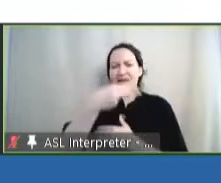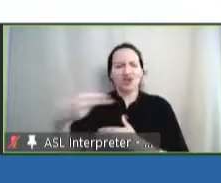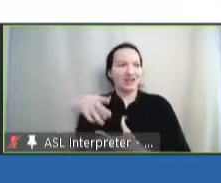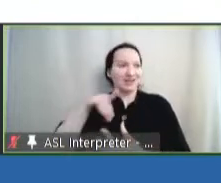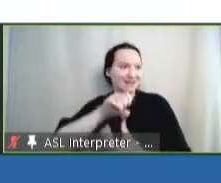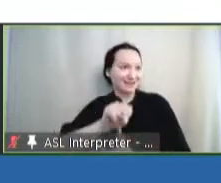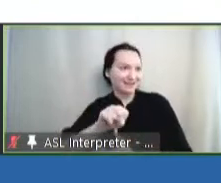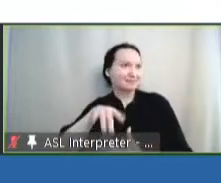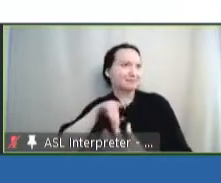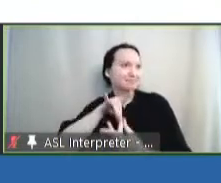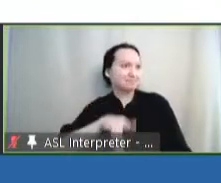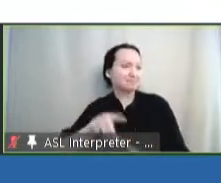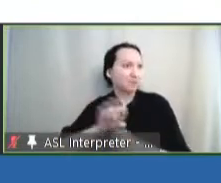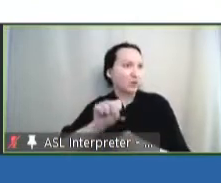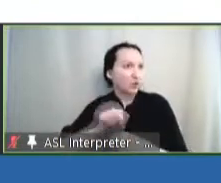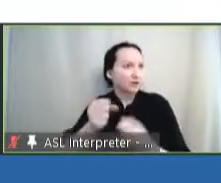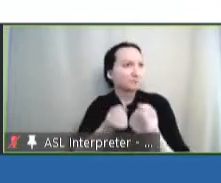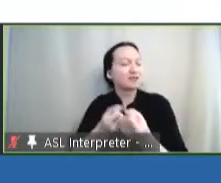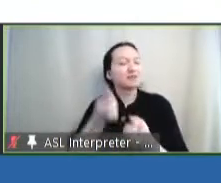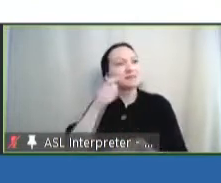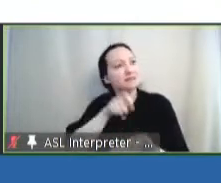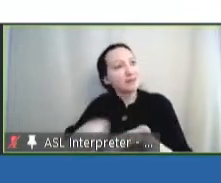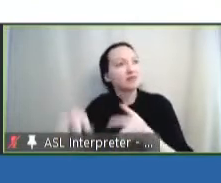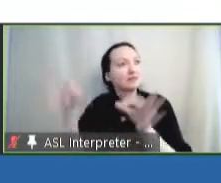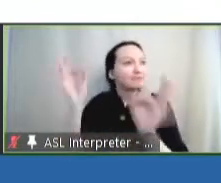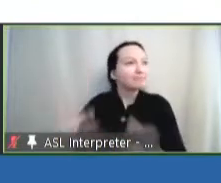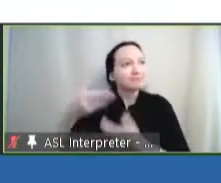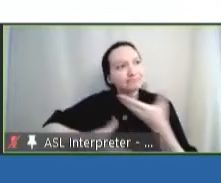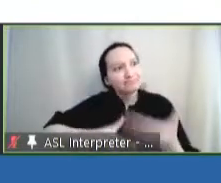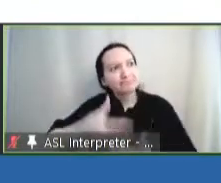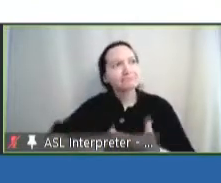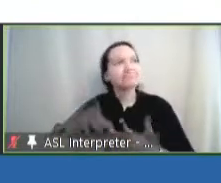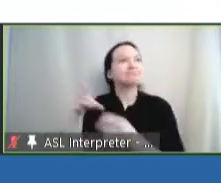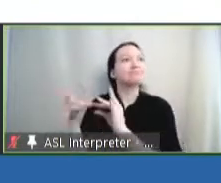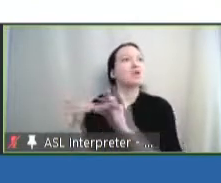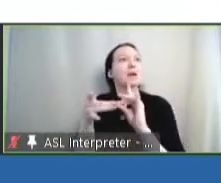doing a lot of work to support the Secretary in decision making related to pandemic response,